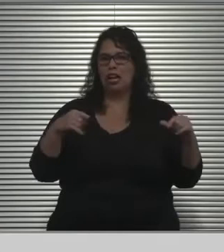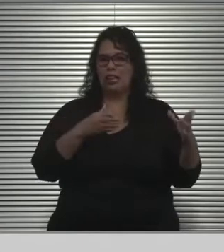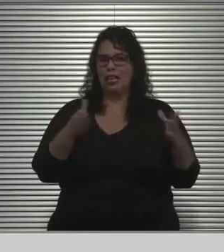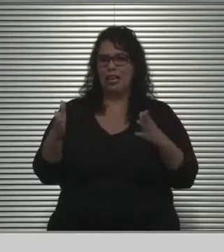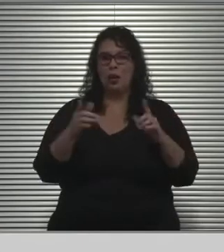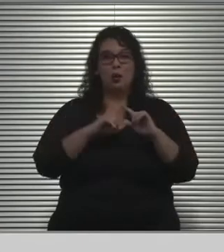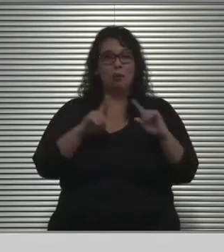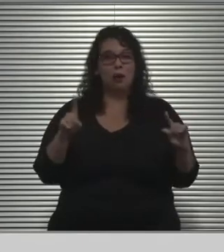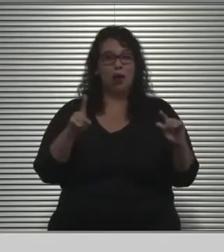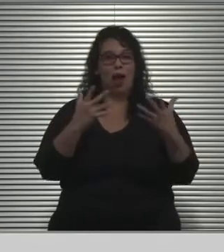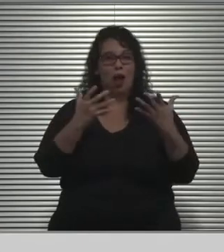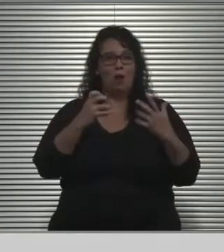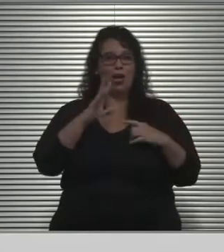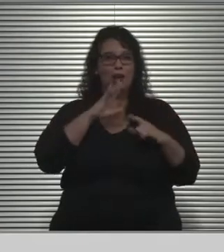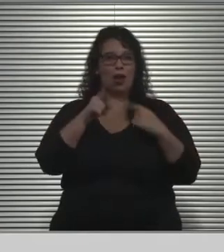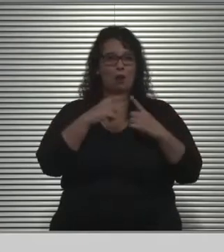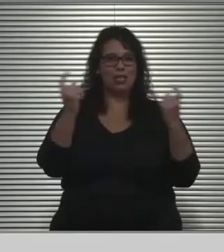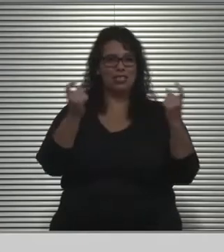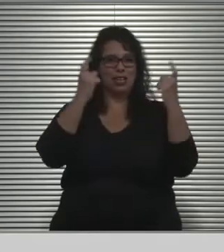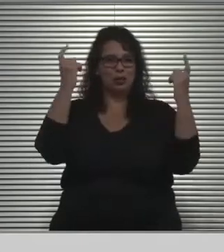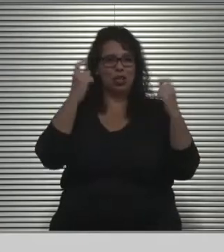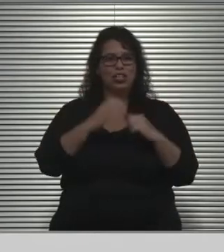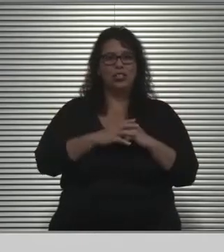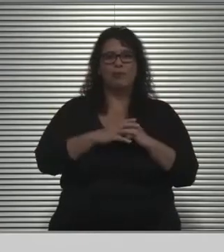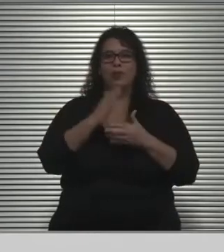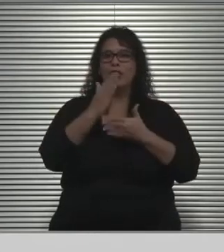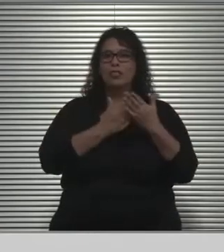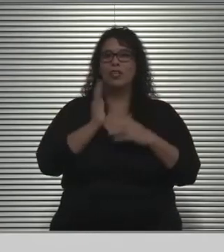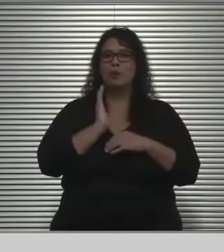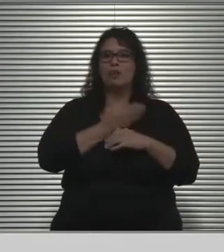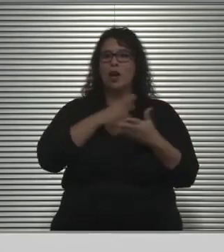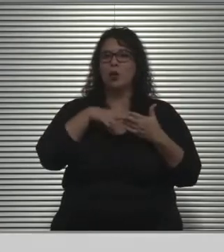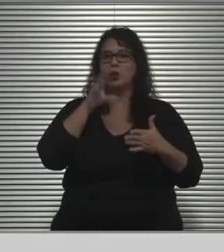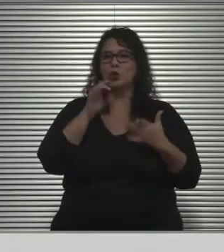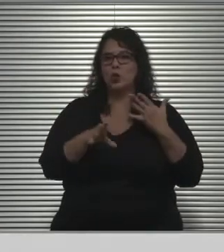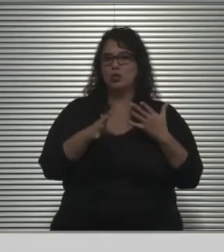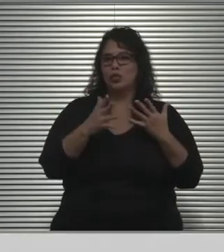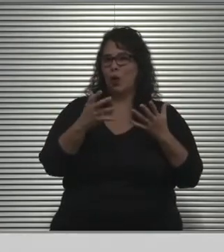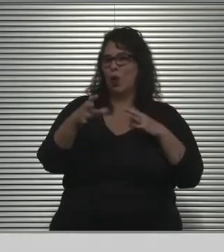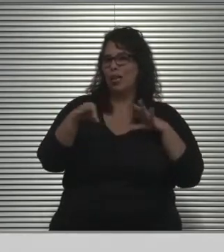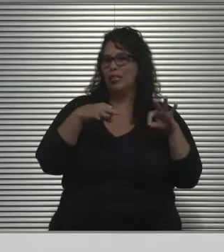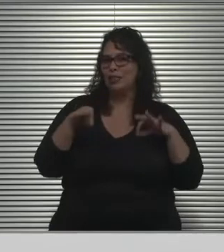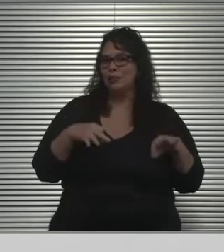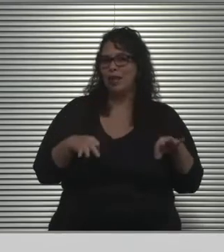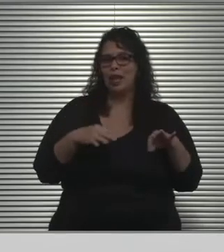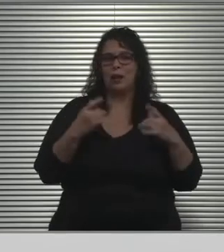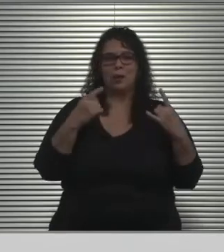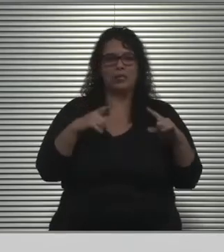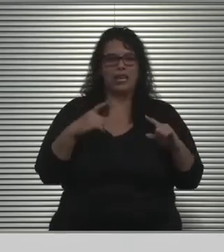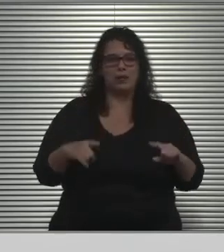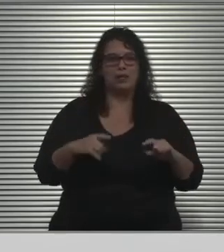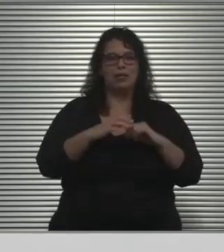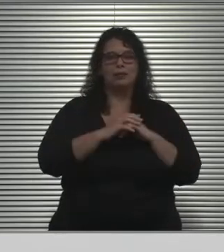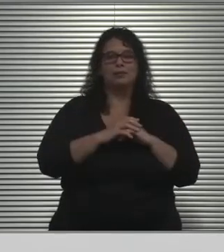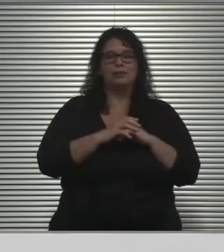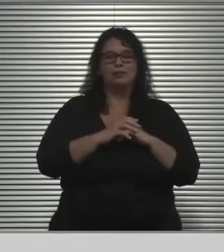first, to center on our students, and to tell you some things about our students despite what is happening in the pandemic.